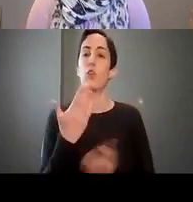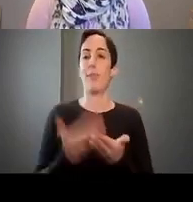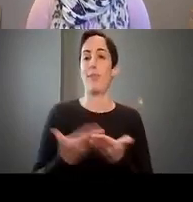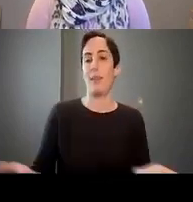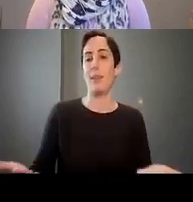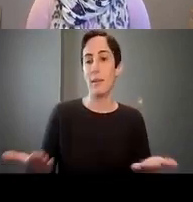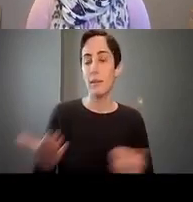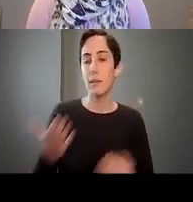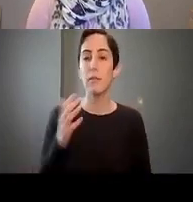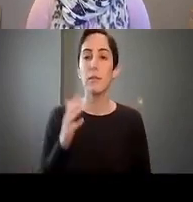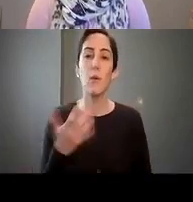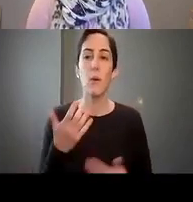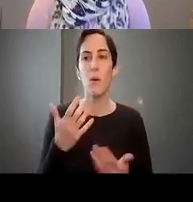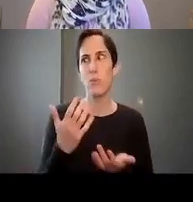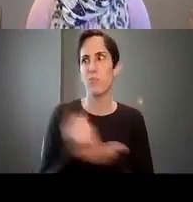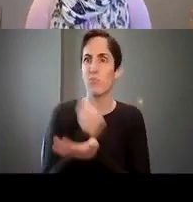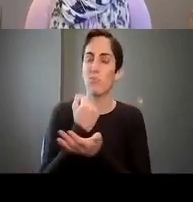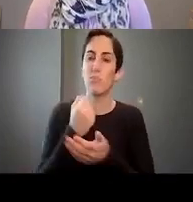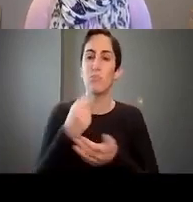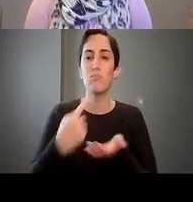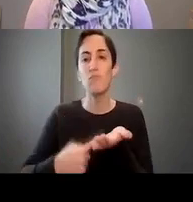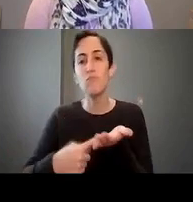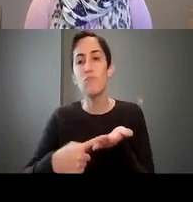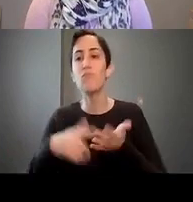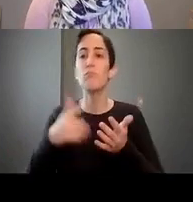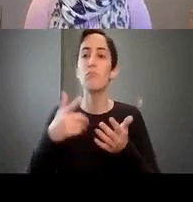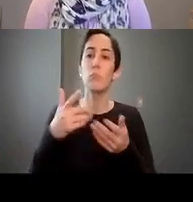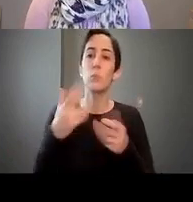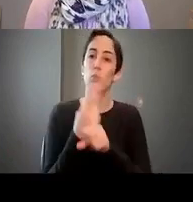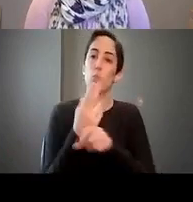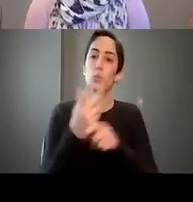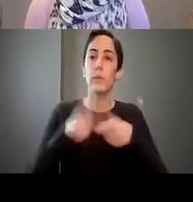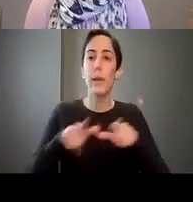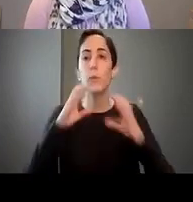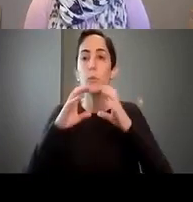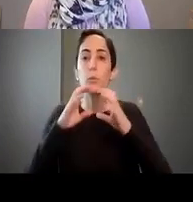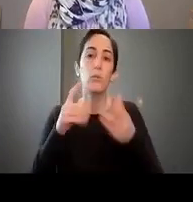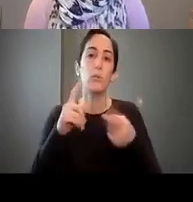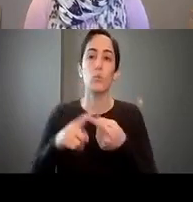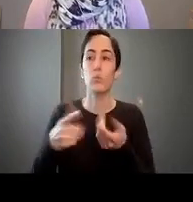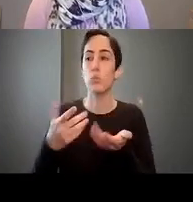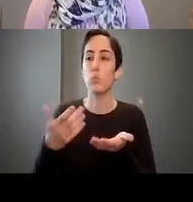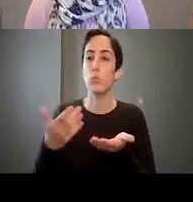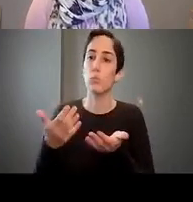communication. Be direct in the way that connecting through language and you talk about real things but also use communication. Be direct in the way that